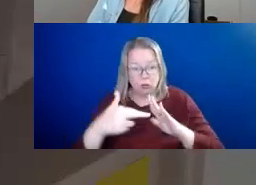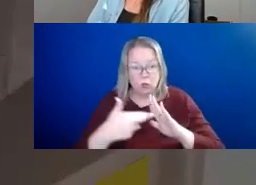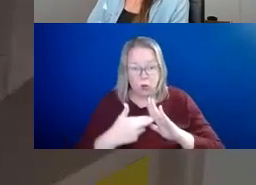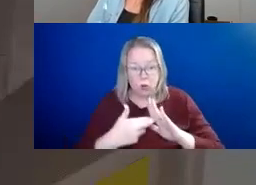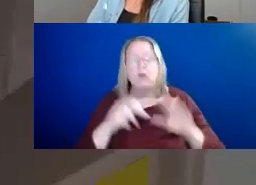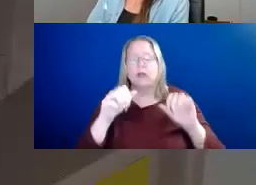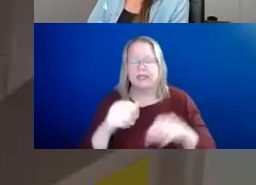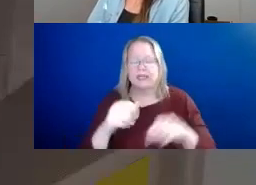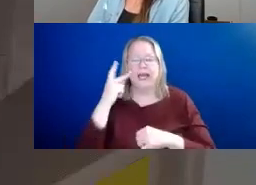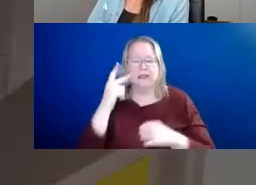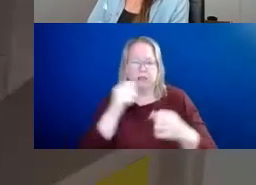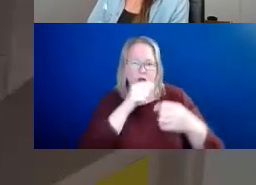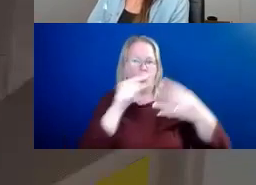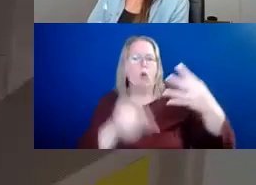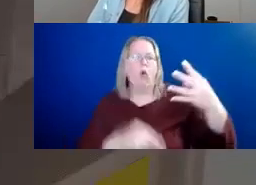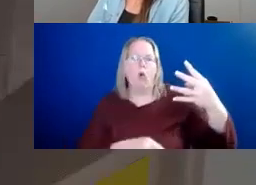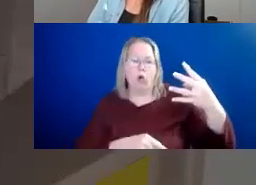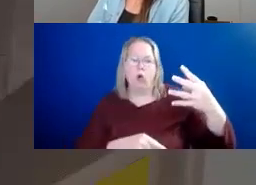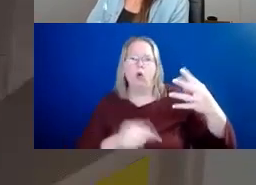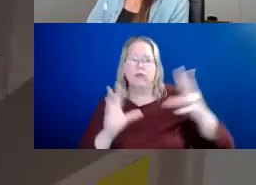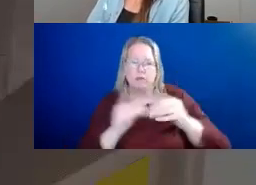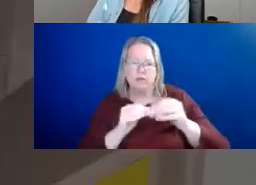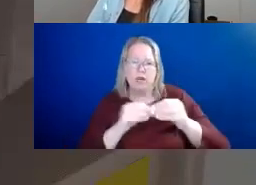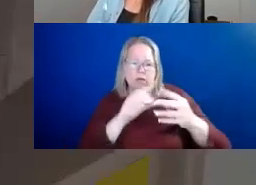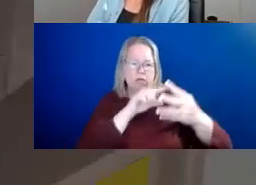12:22:15 all the sessions listed here you can utilize